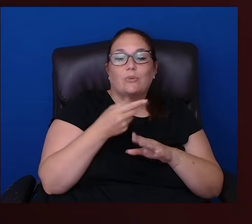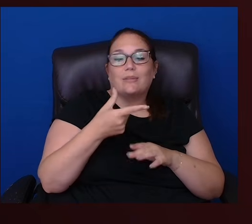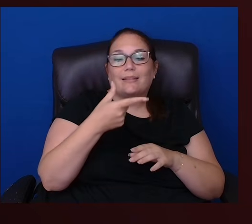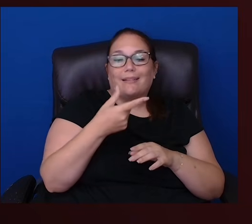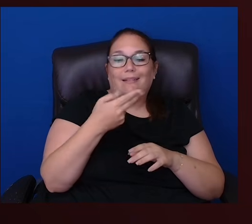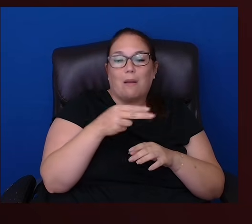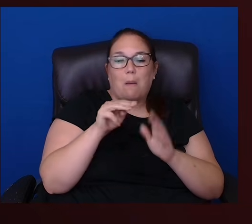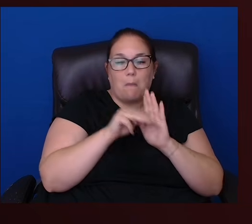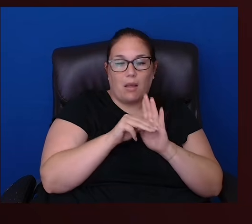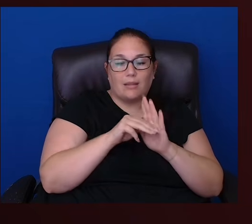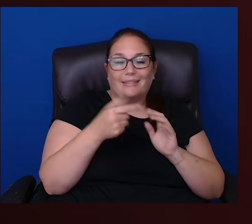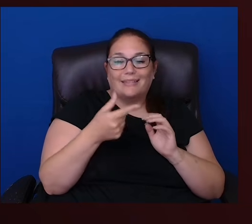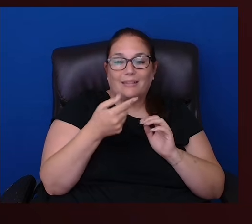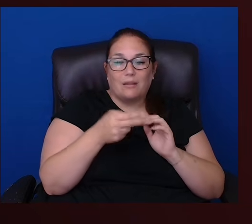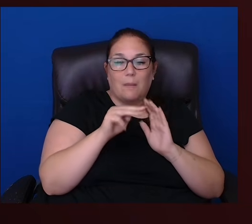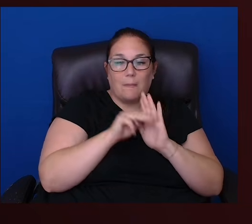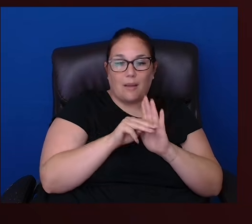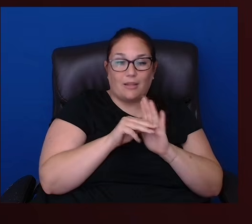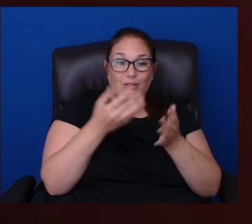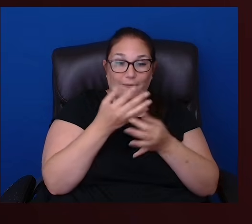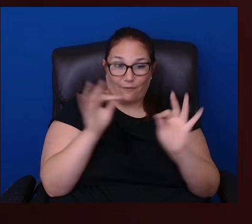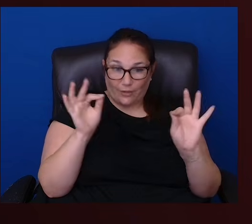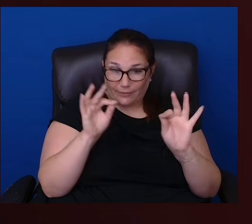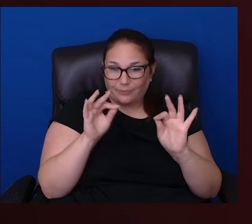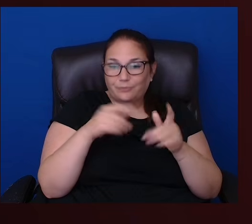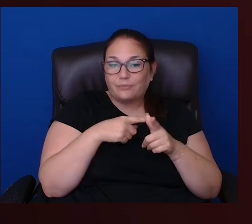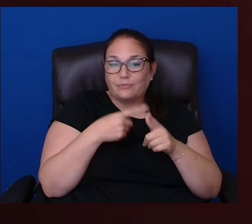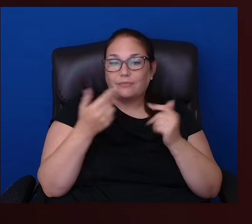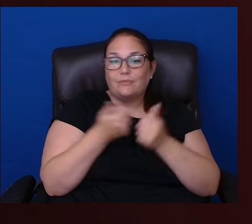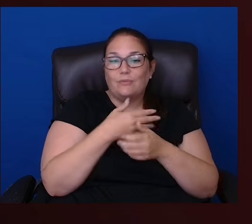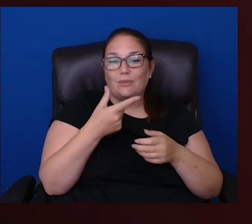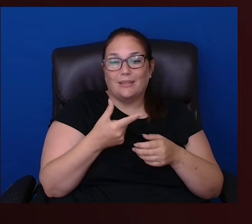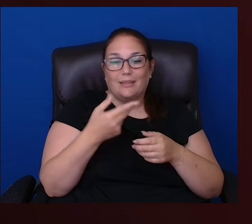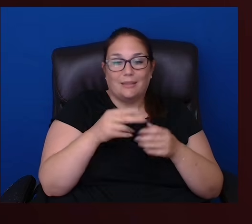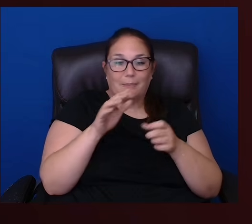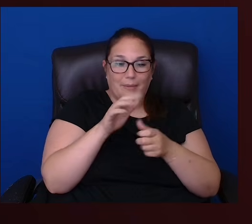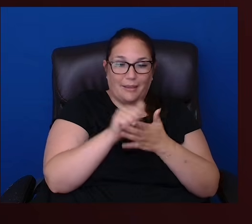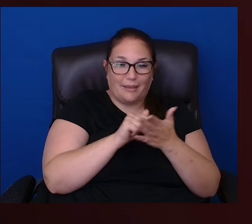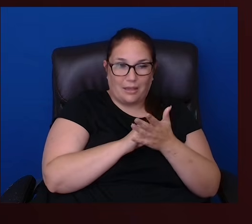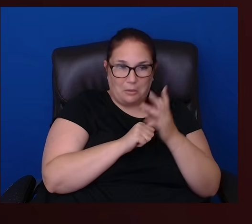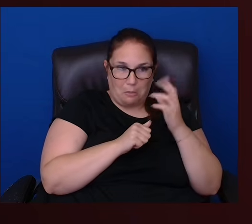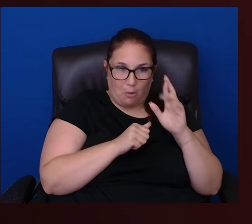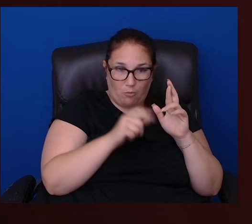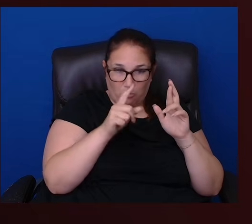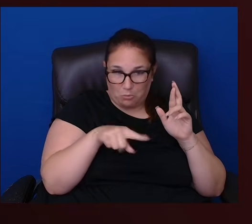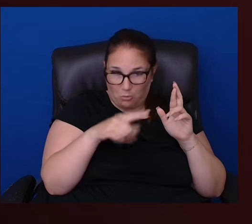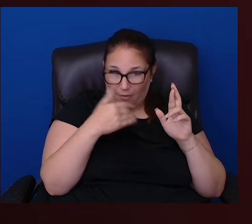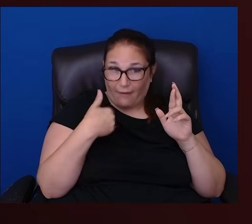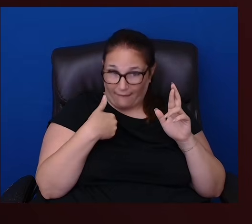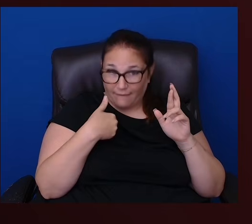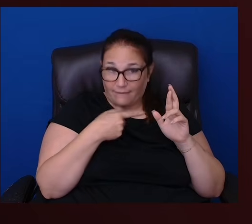GitHub Models is free. All you need is a GitHub account, which hopefully you all have, and you just create a token